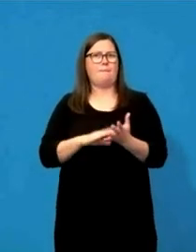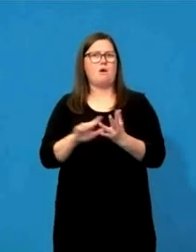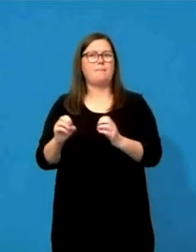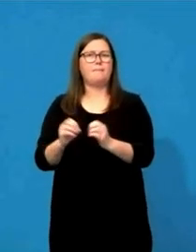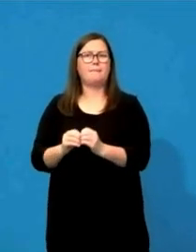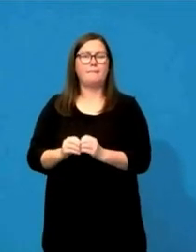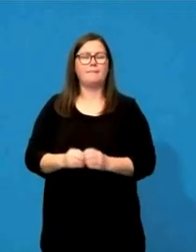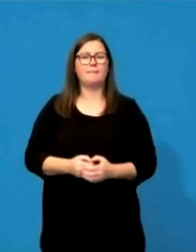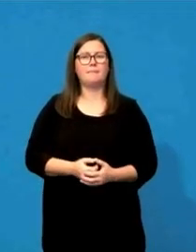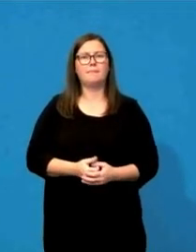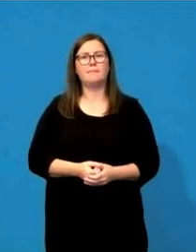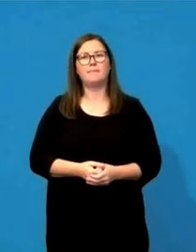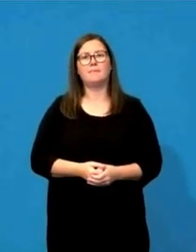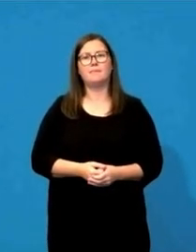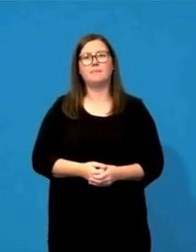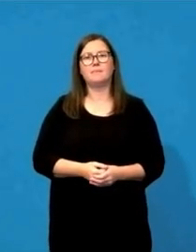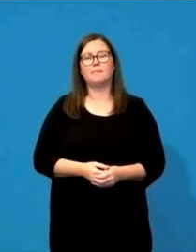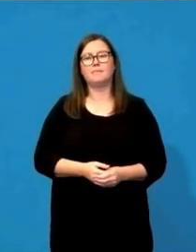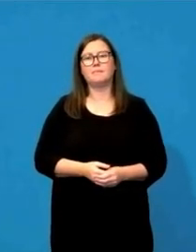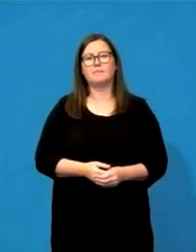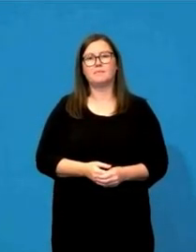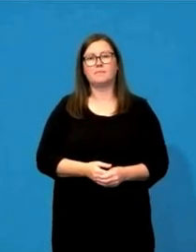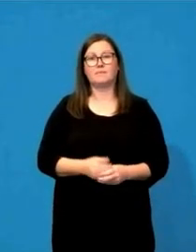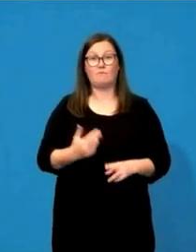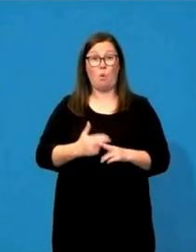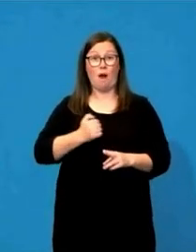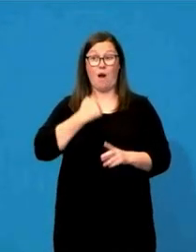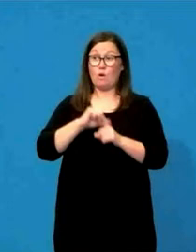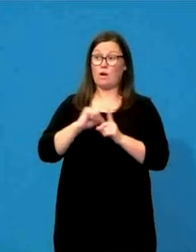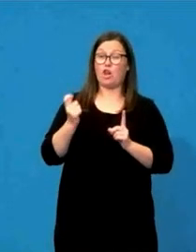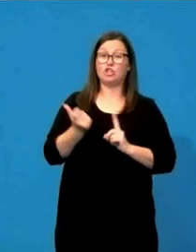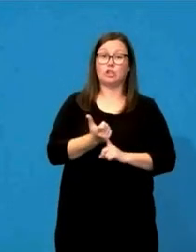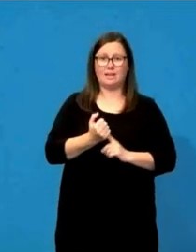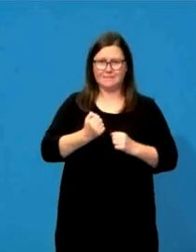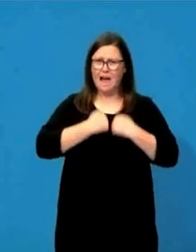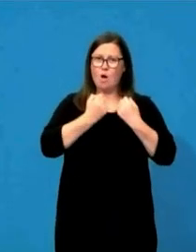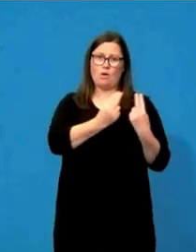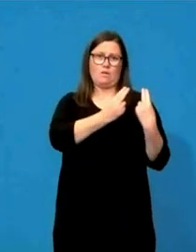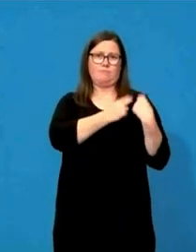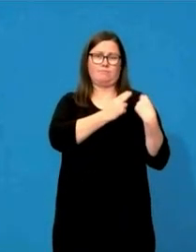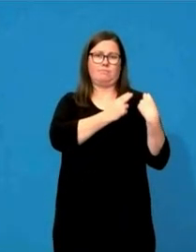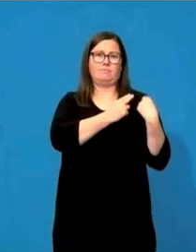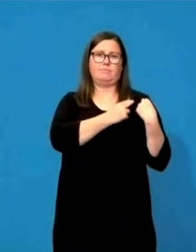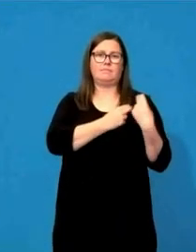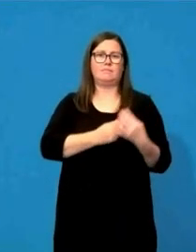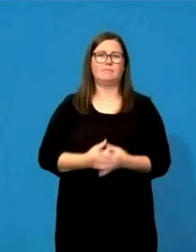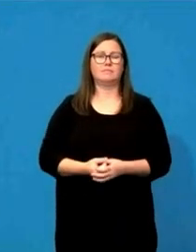it's the obligation or if things go wrong, there are stuff that happens in the cultural